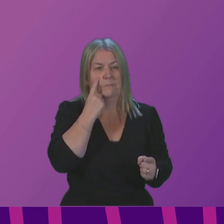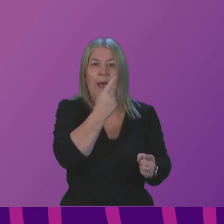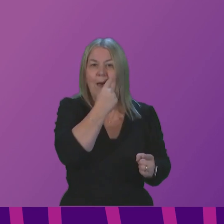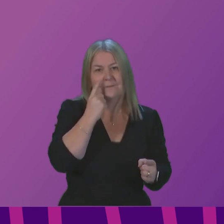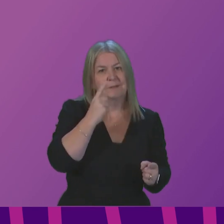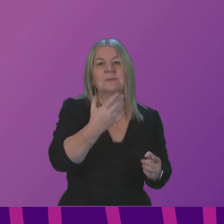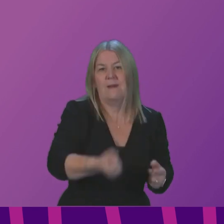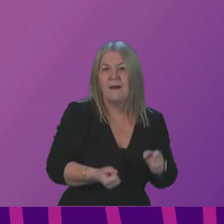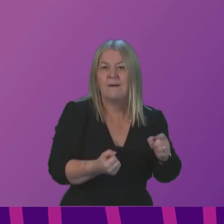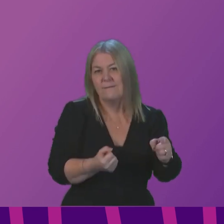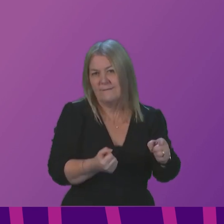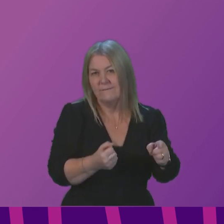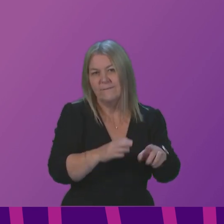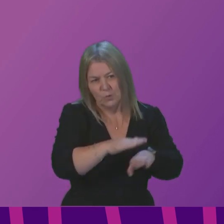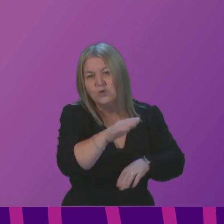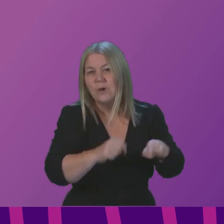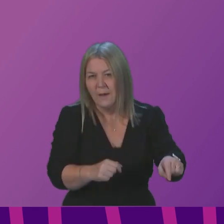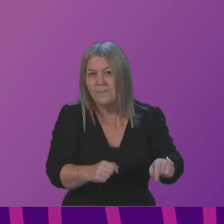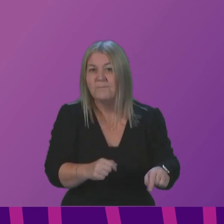the powers that we have, that includes the suggestions that Gillian Mackay made.